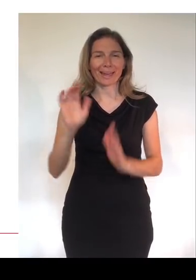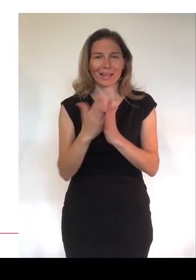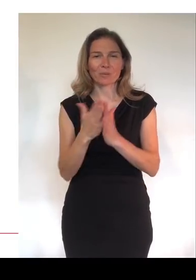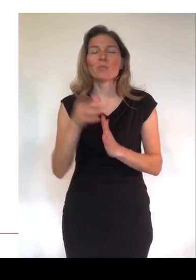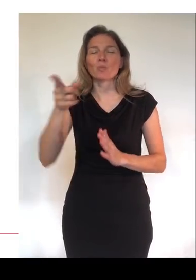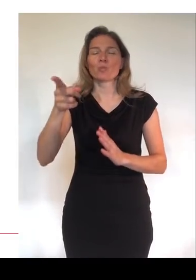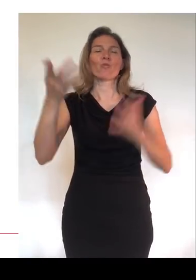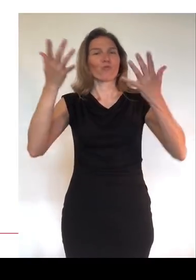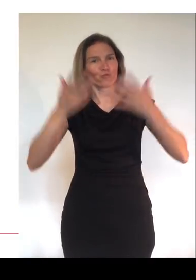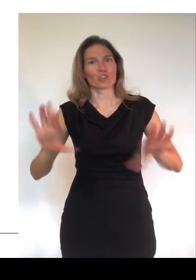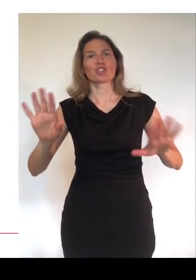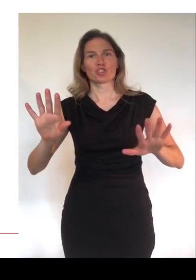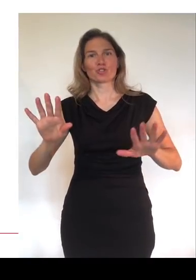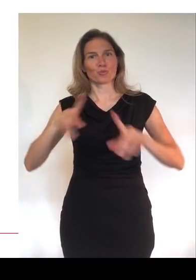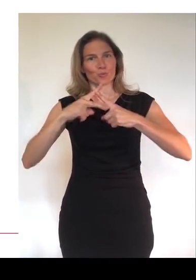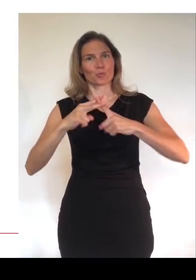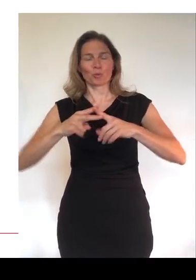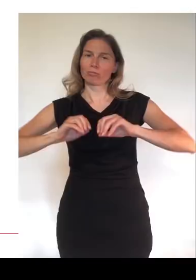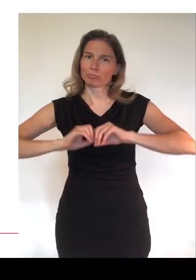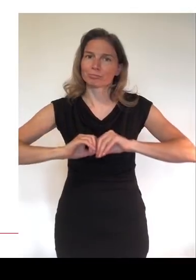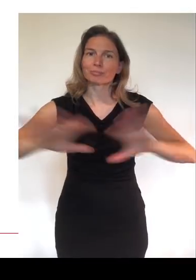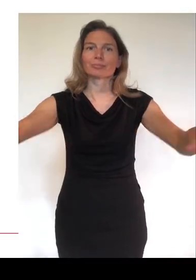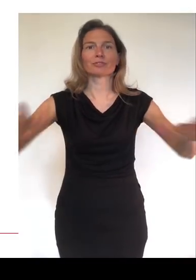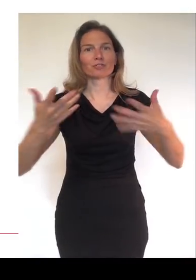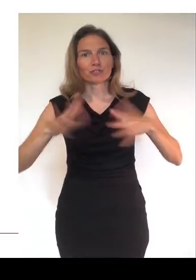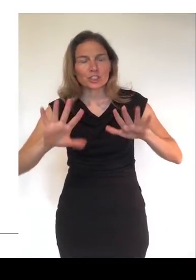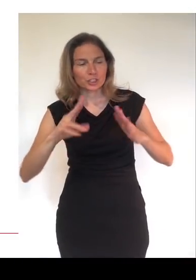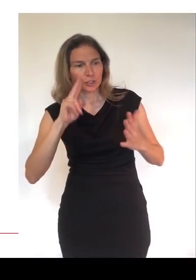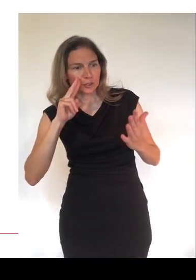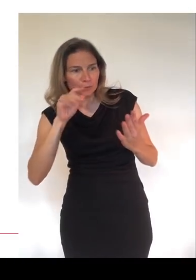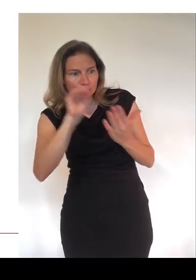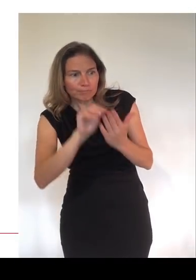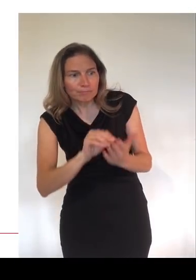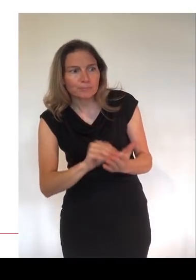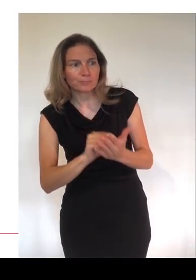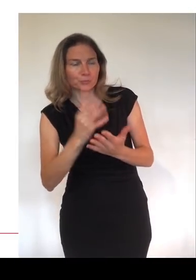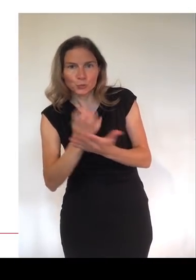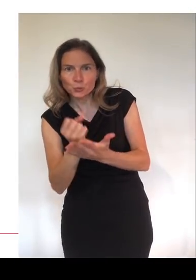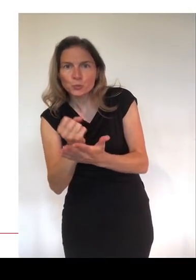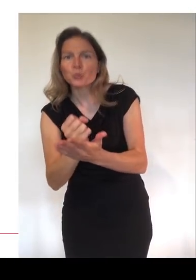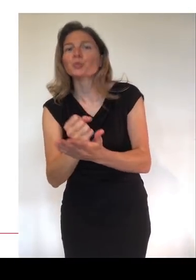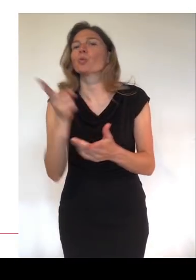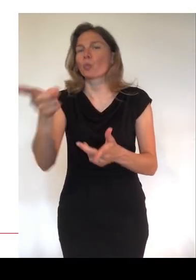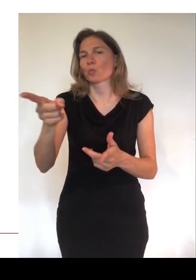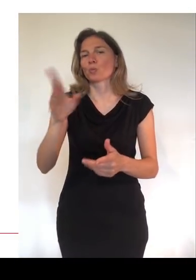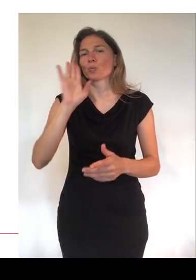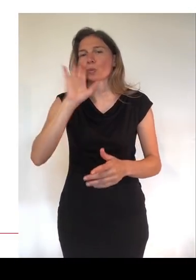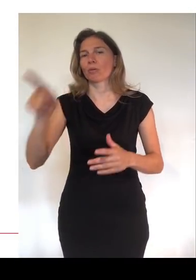take us through how the implementation is going and her and what were piloting